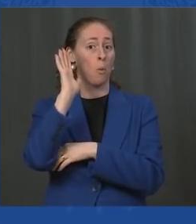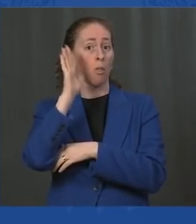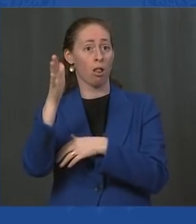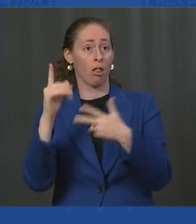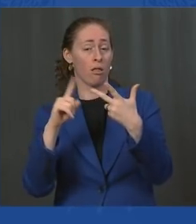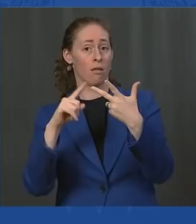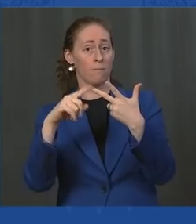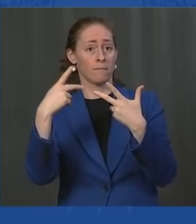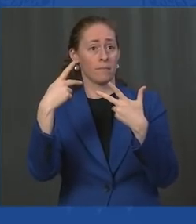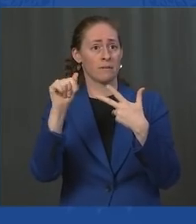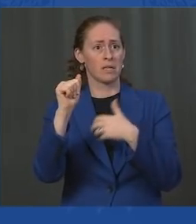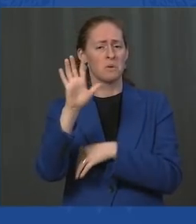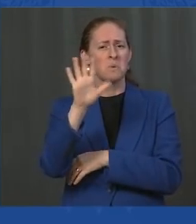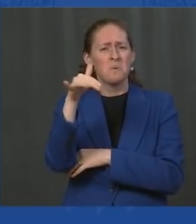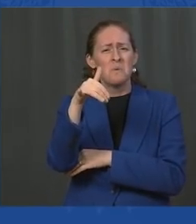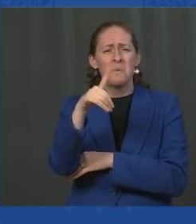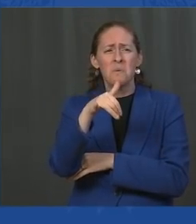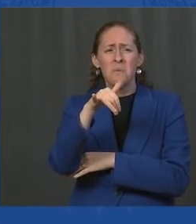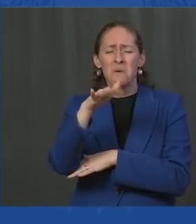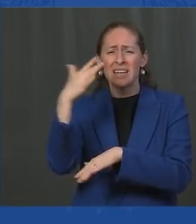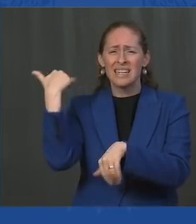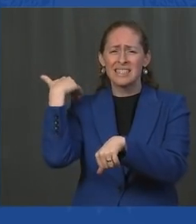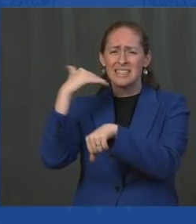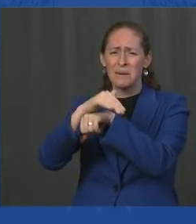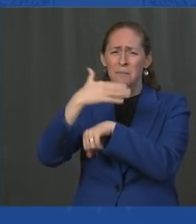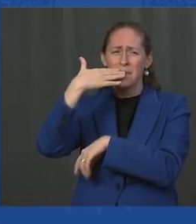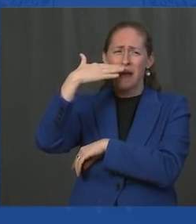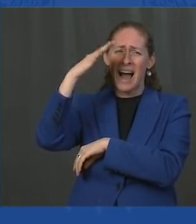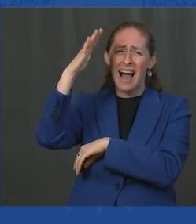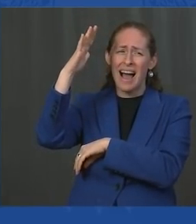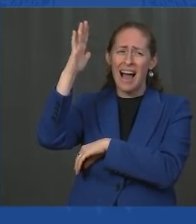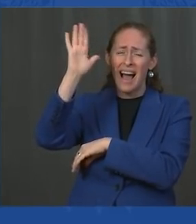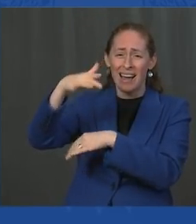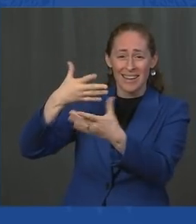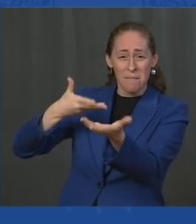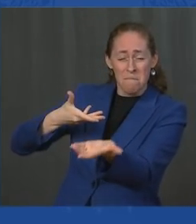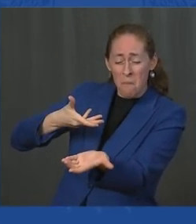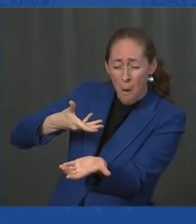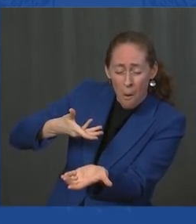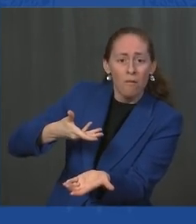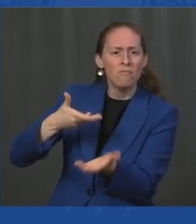and floods from Hurricane Ida -- the fifth-largest hurricane in our history.